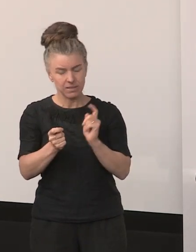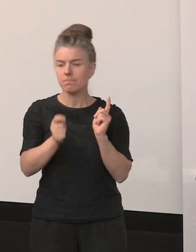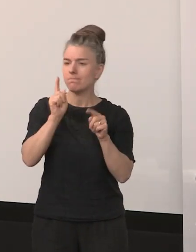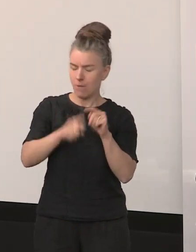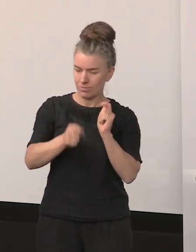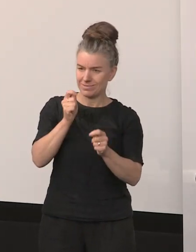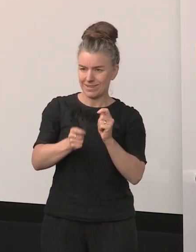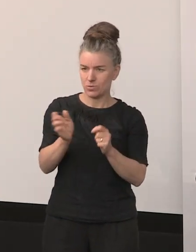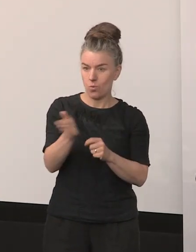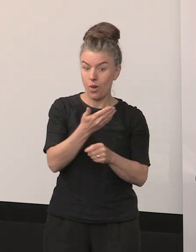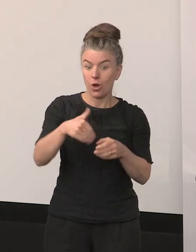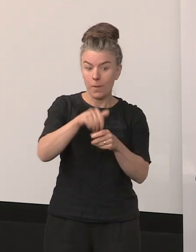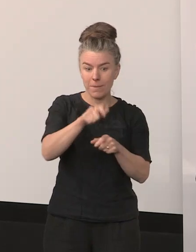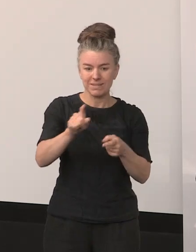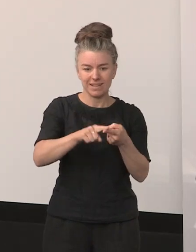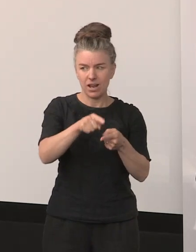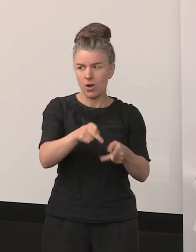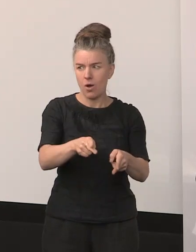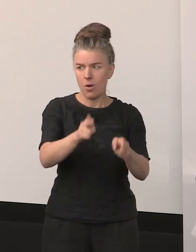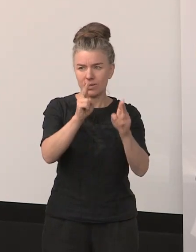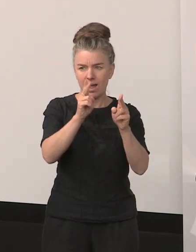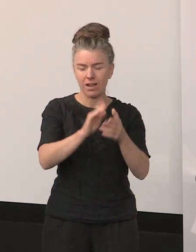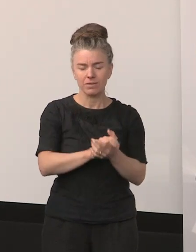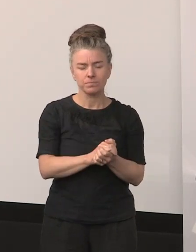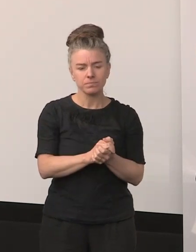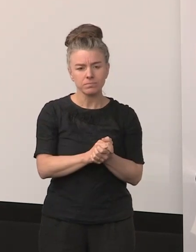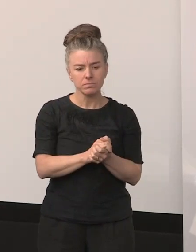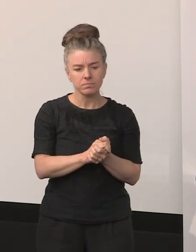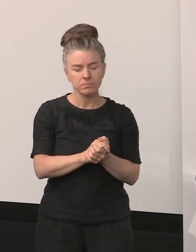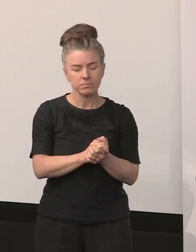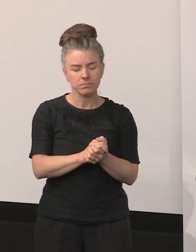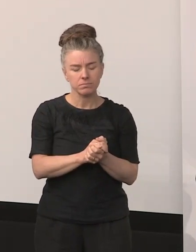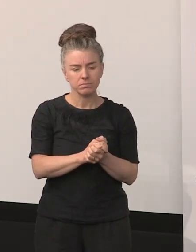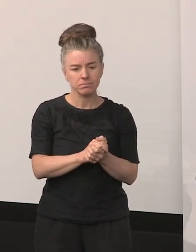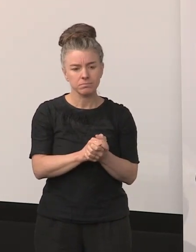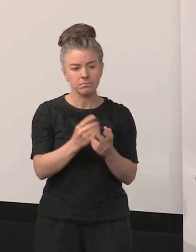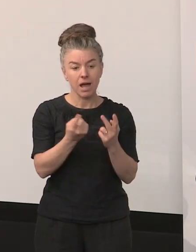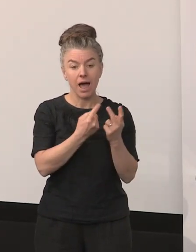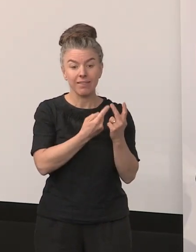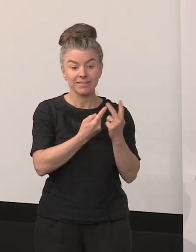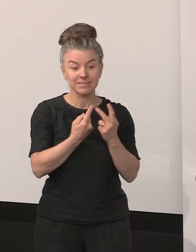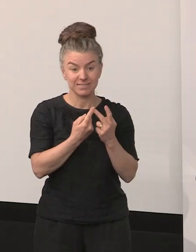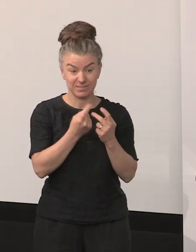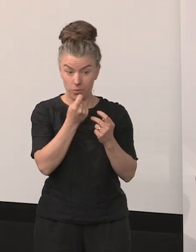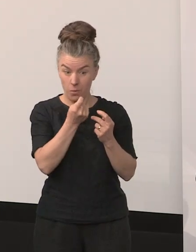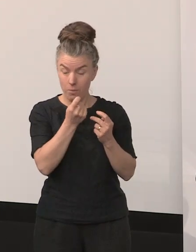How many of the 364 have been tested? The vast majority have been tested,